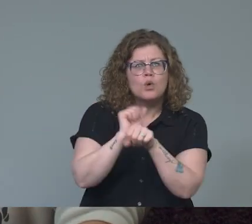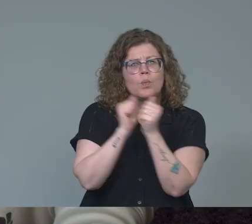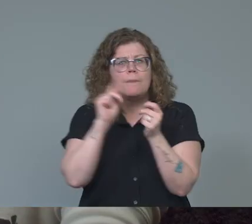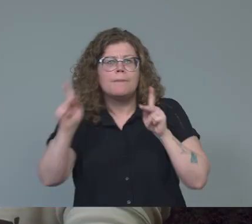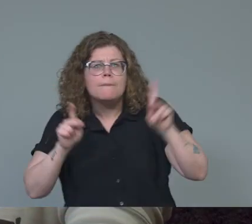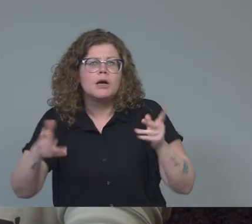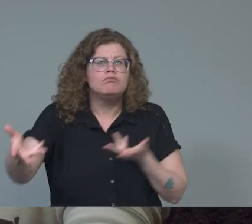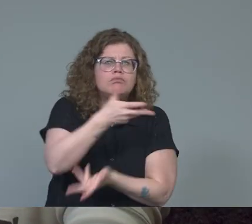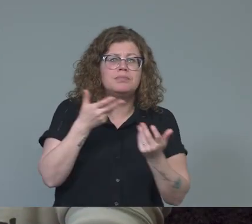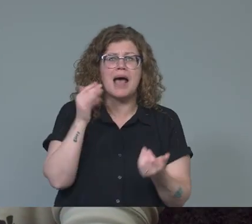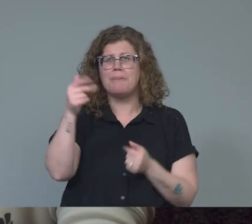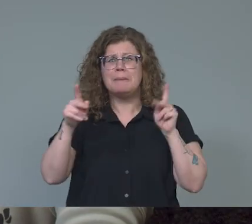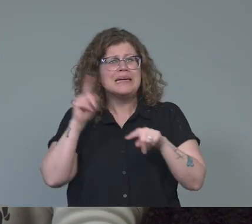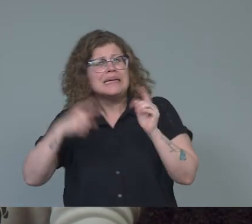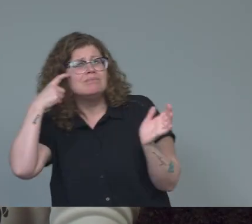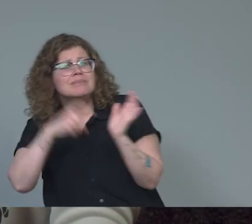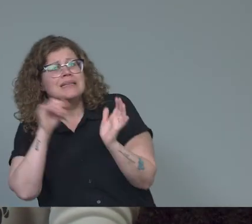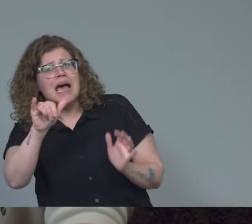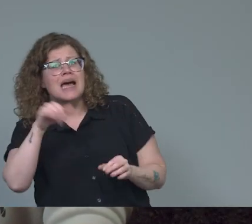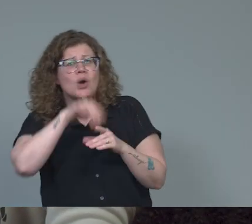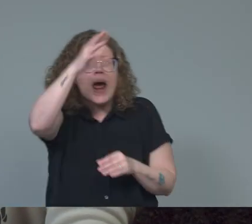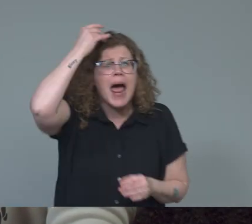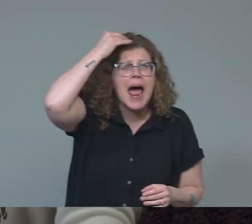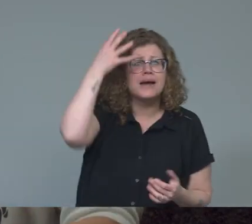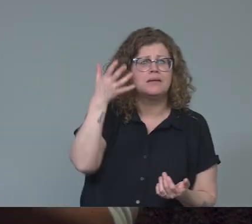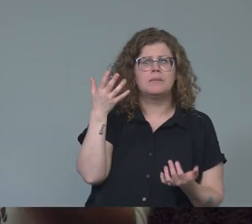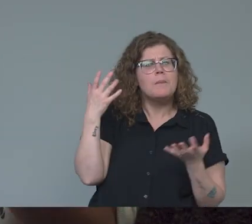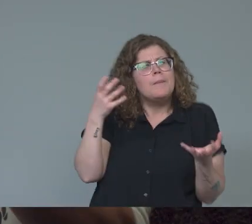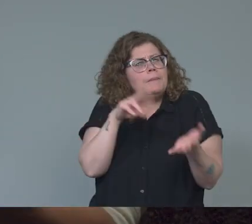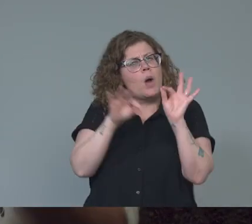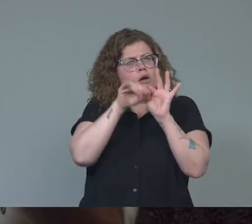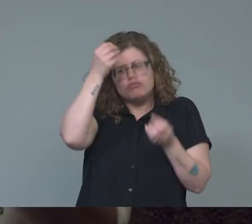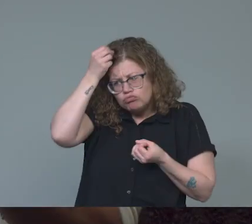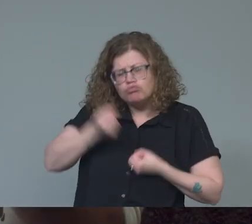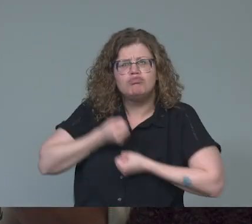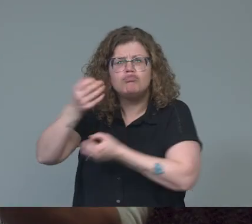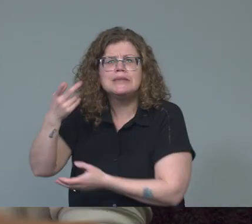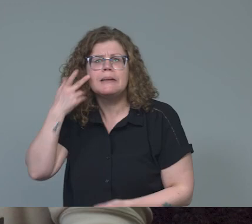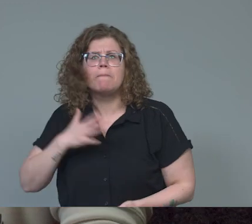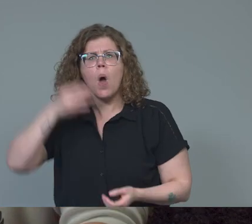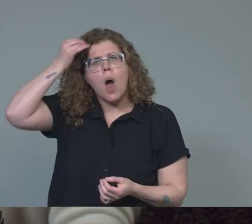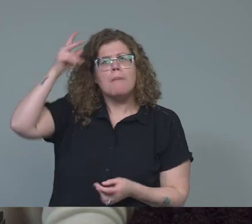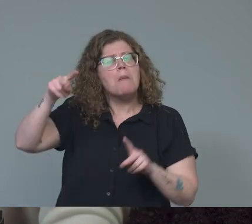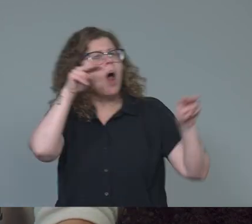And this is not close enough. But we didn't hand him a piece of paper on a napkin. I do the turn around. I did a clay model, and everything. You did a clay model and...